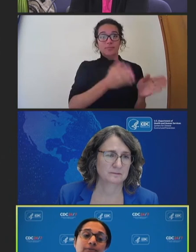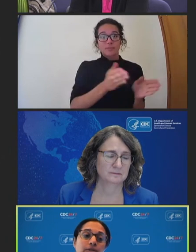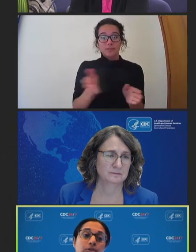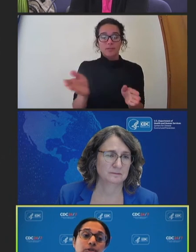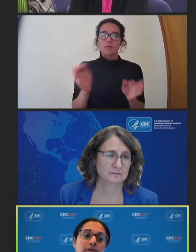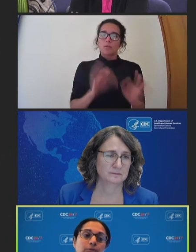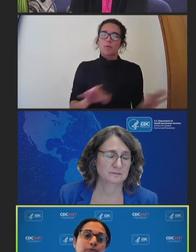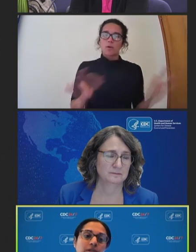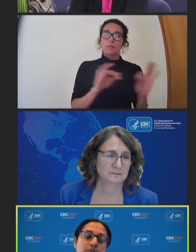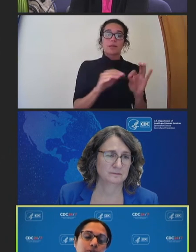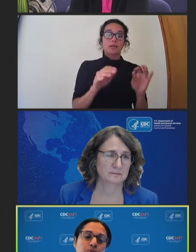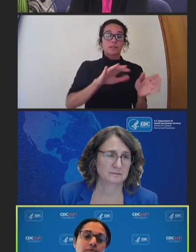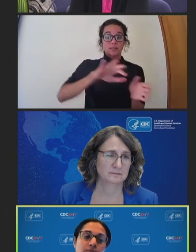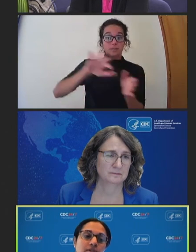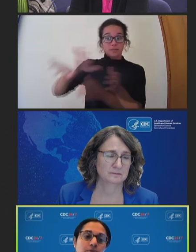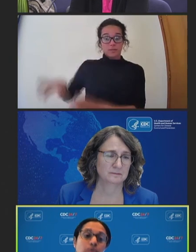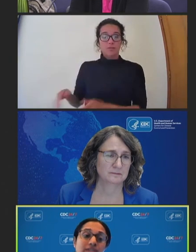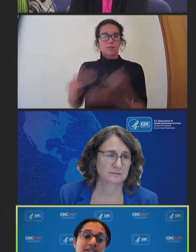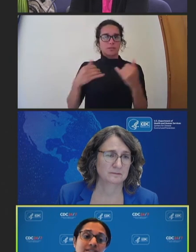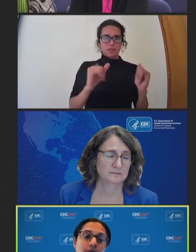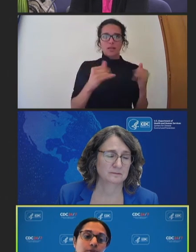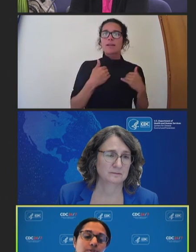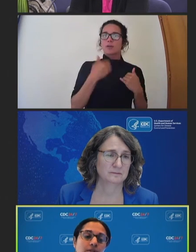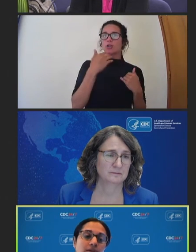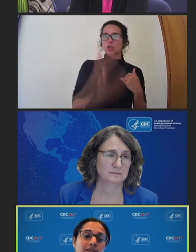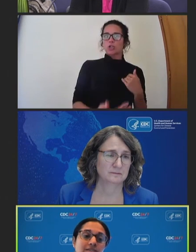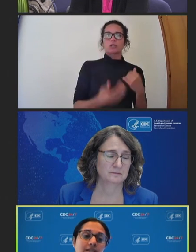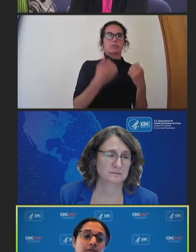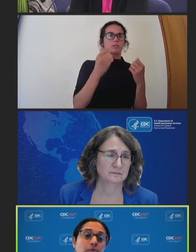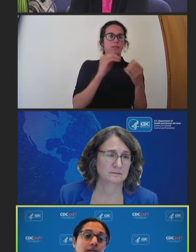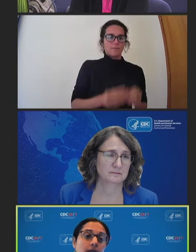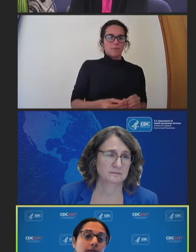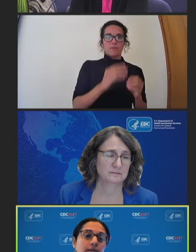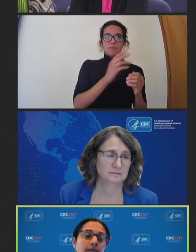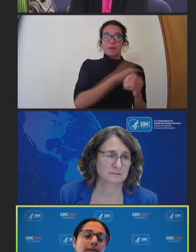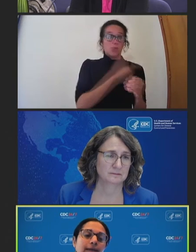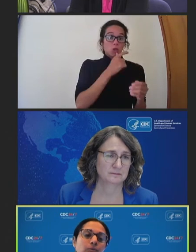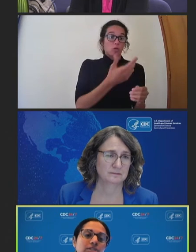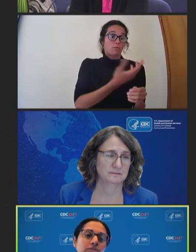a good number of patients who have received only a single dose of the vaccine or none. And we did